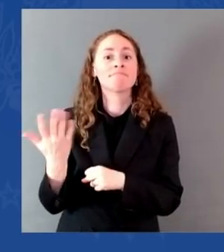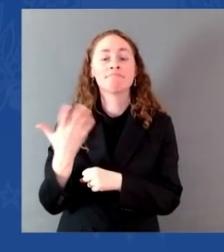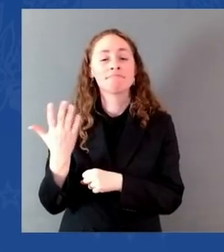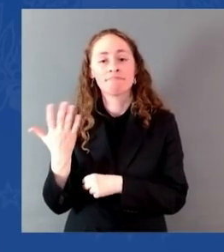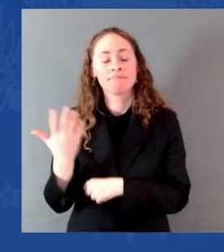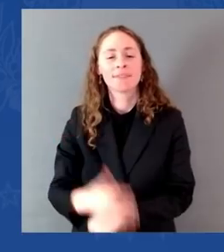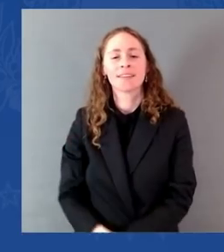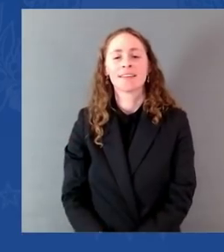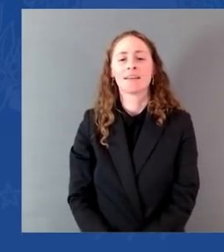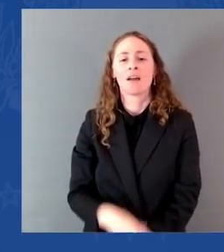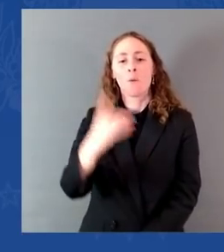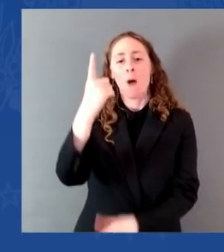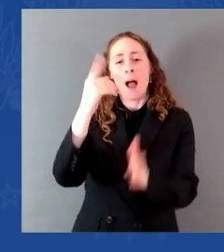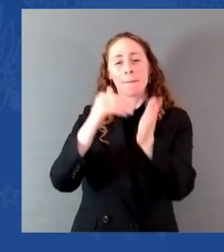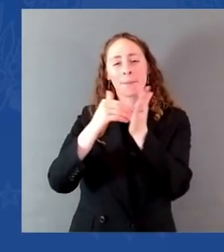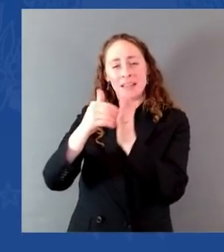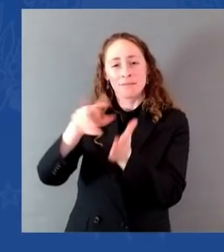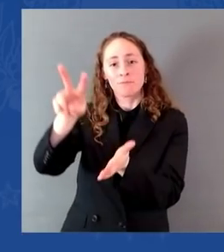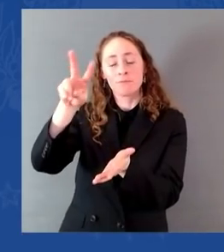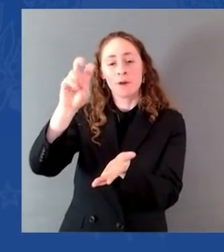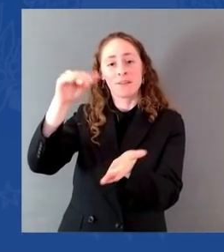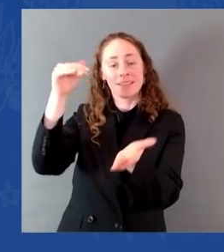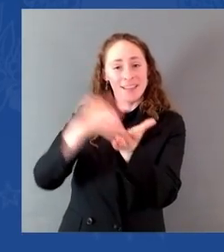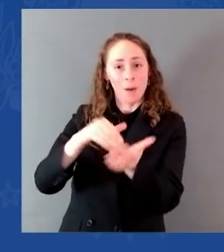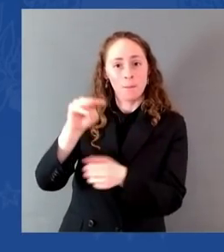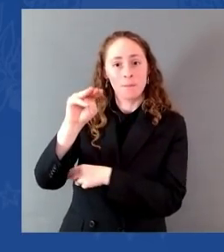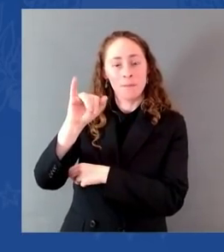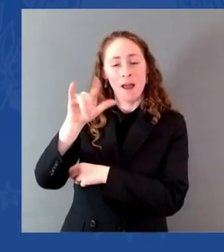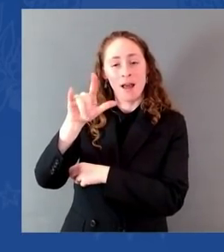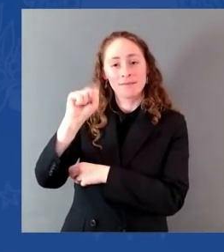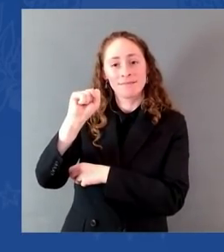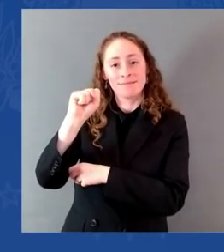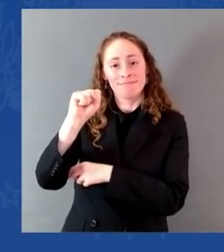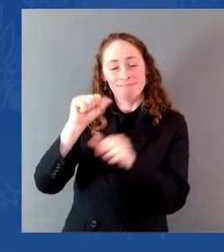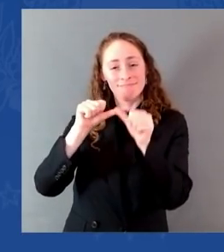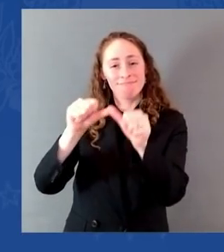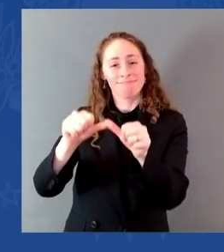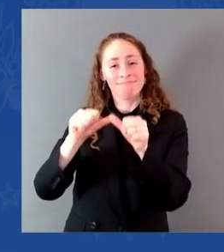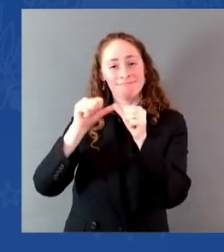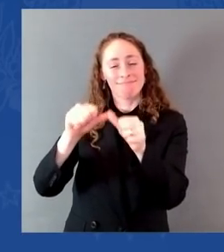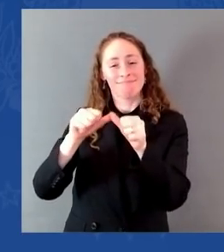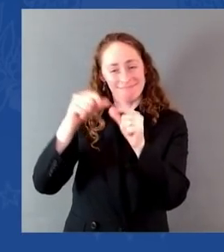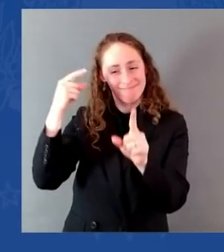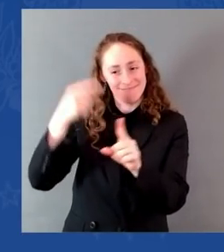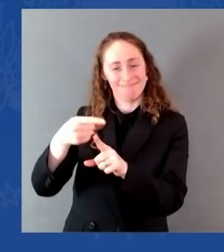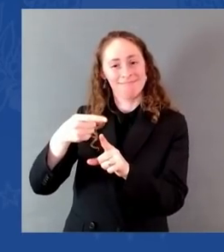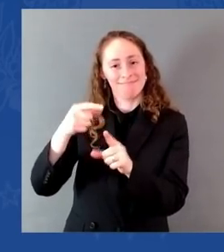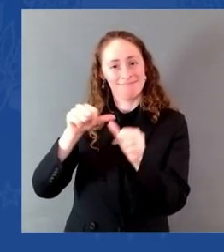And I said, "If my dad were here, he'd call it 'a misspent adulthood.'"